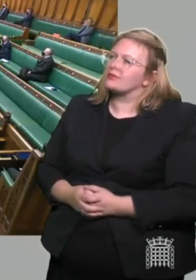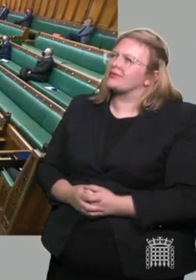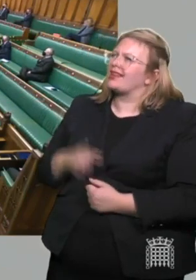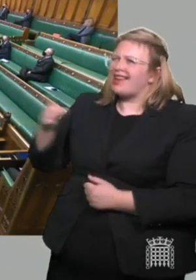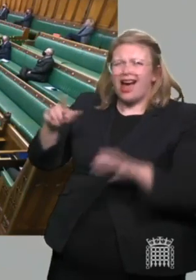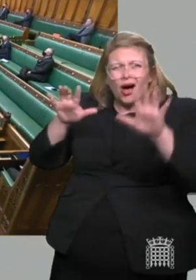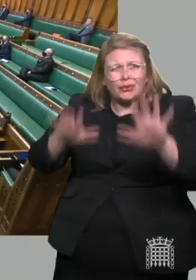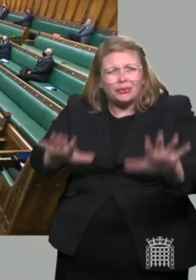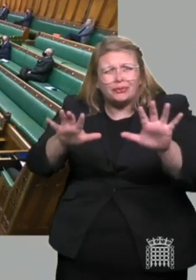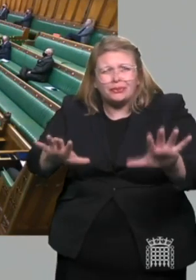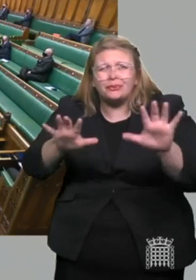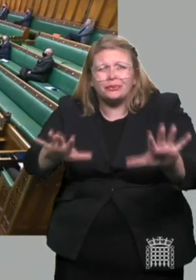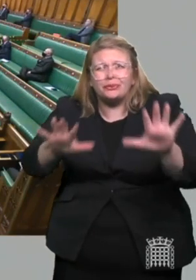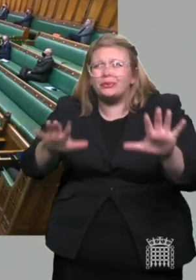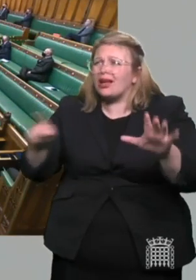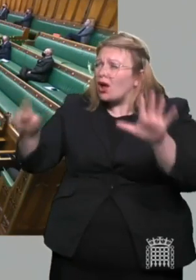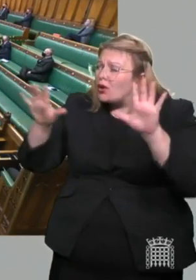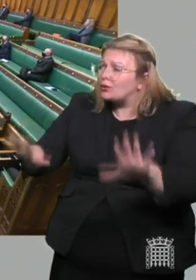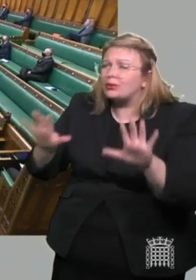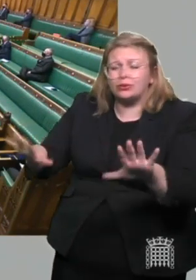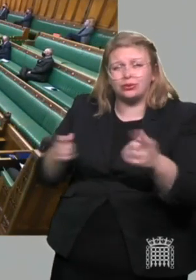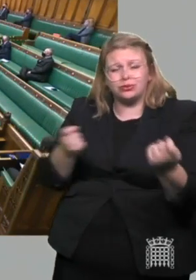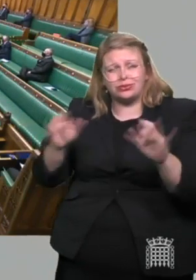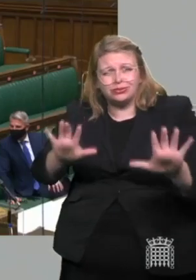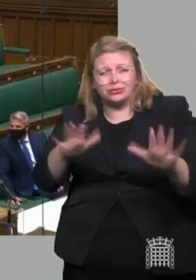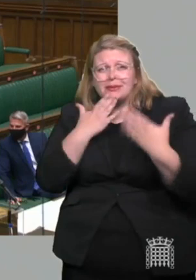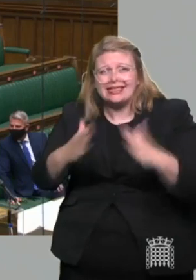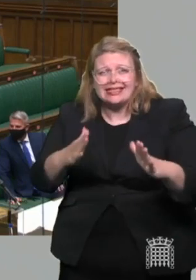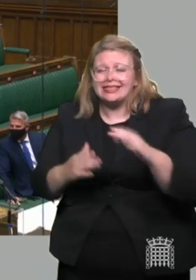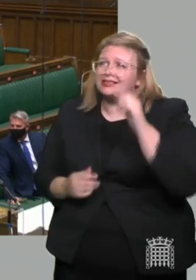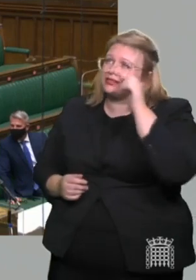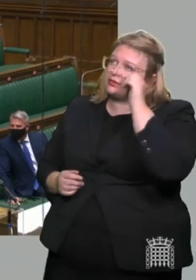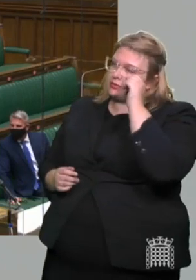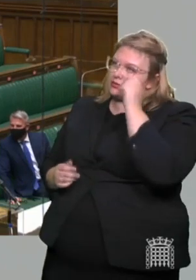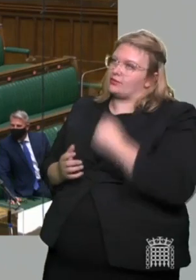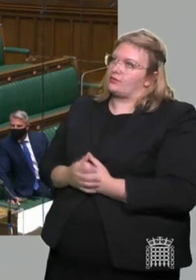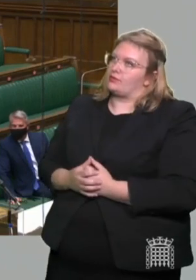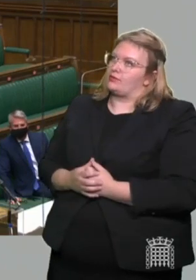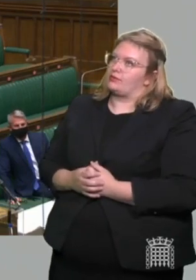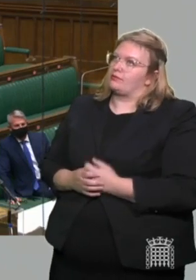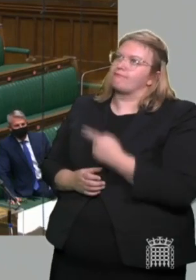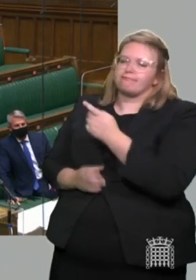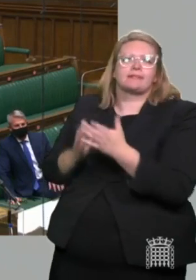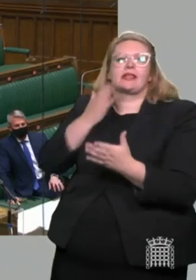Joy Morrissey (Beaconsfield) (Con) The UK is indeed a world leader in